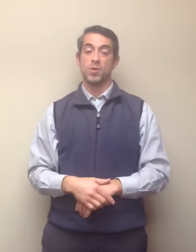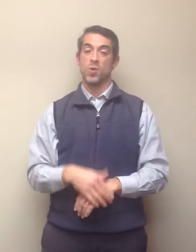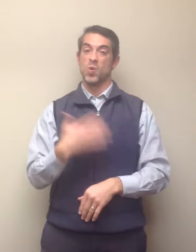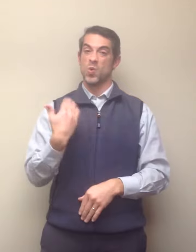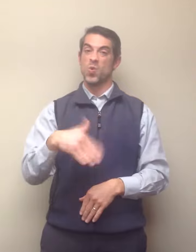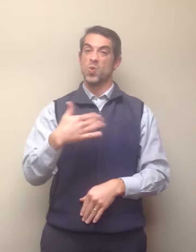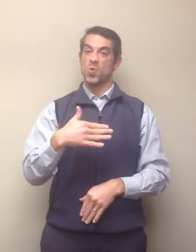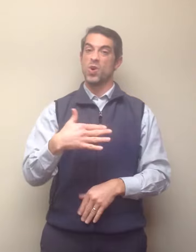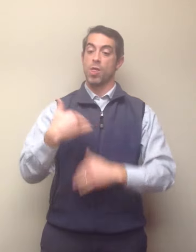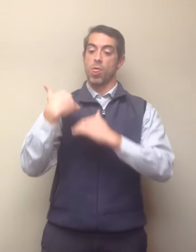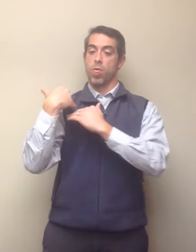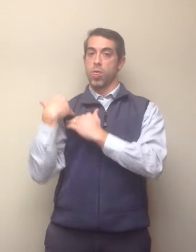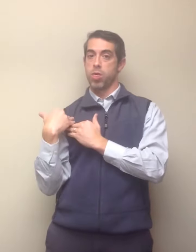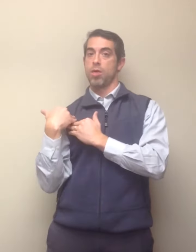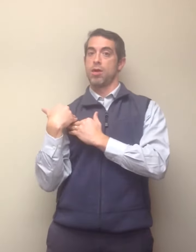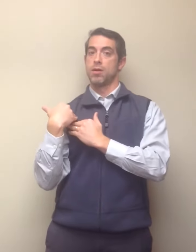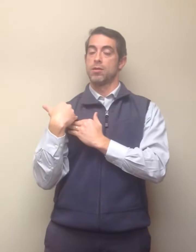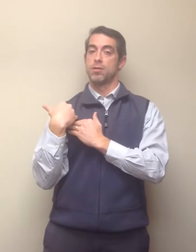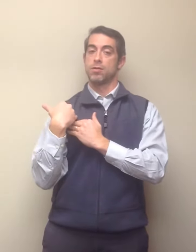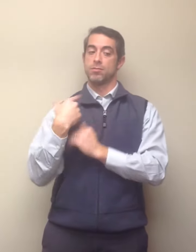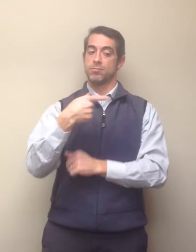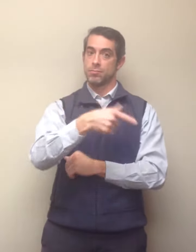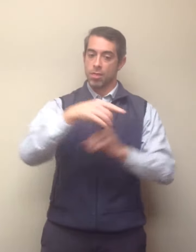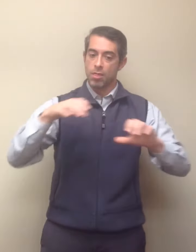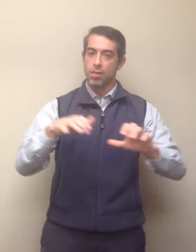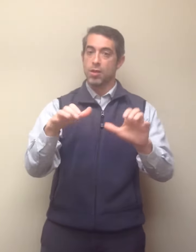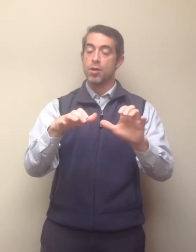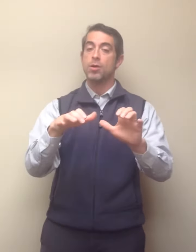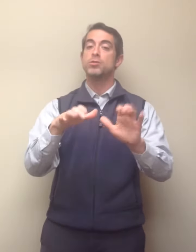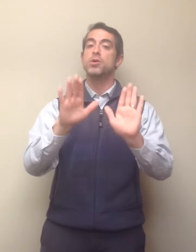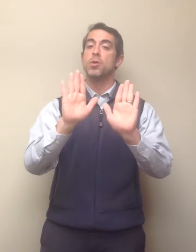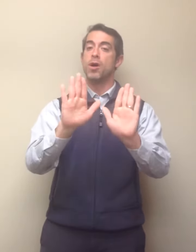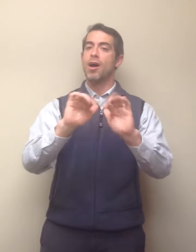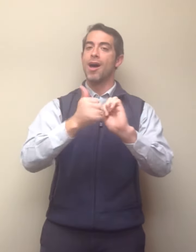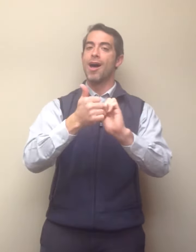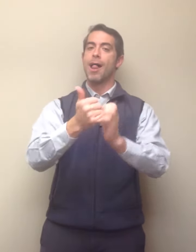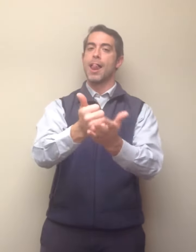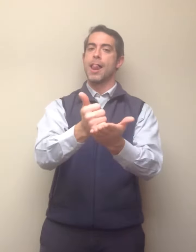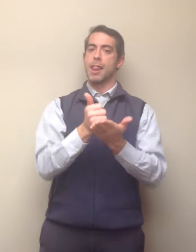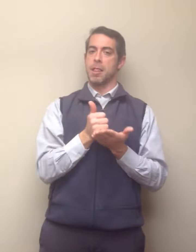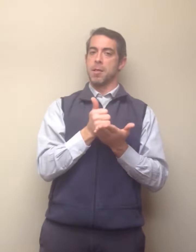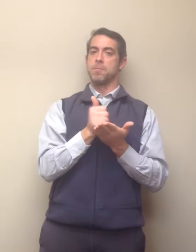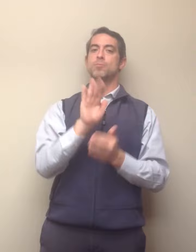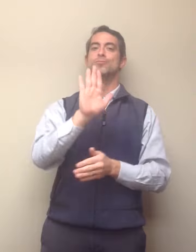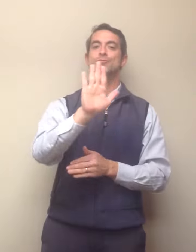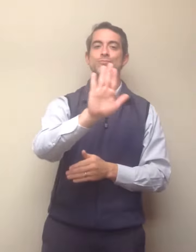Fifth Freedom is asking for the help of the Deaf community